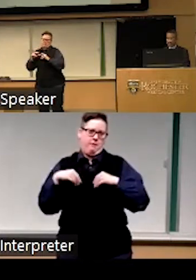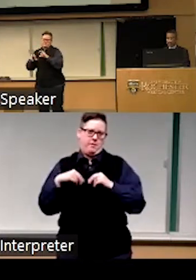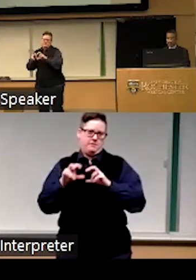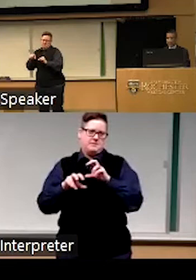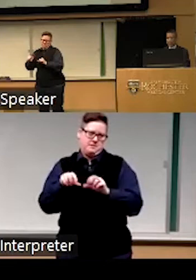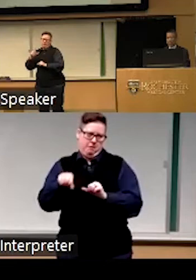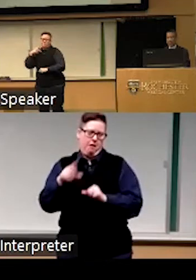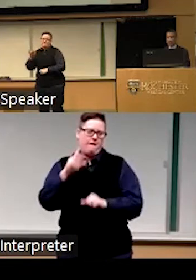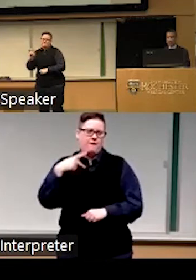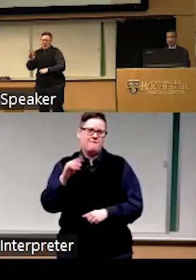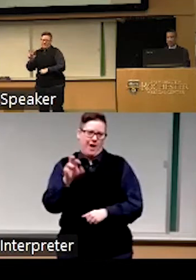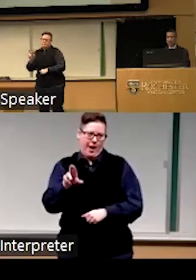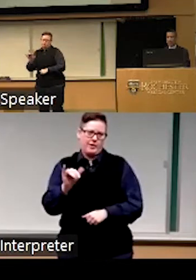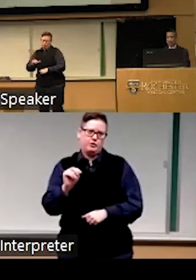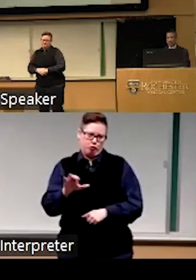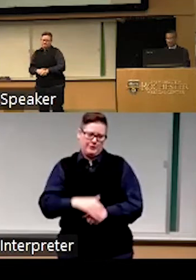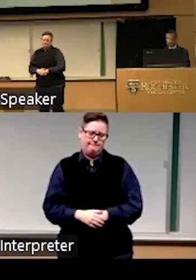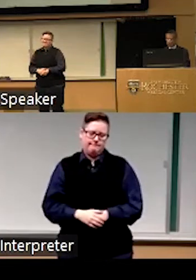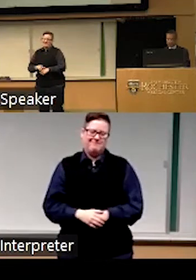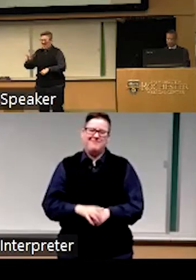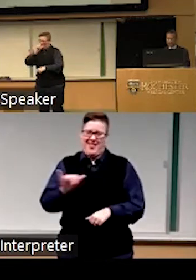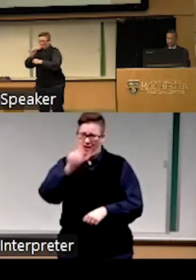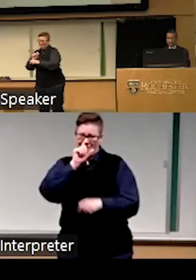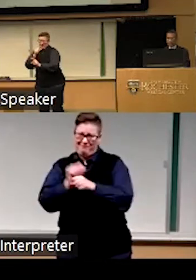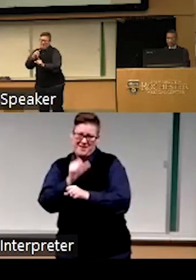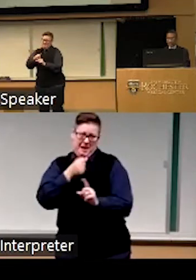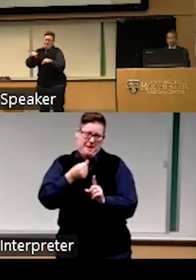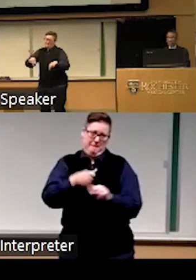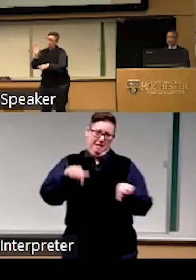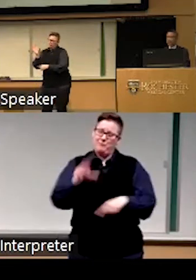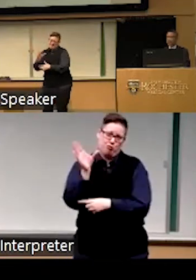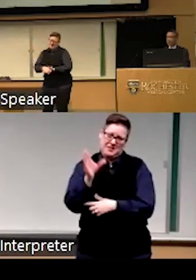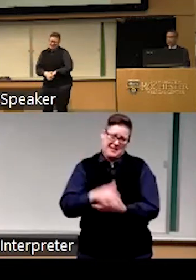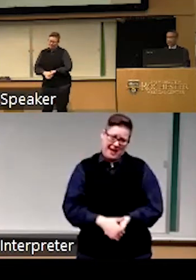and Pfizer Incorporated but we'll have no impact on the presentation that I'm about to give to you